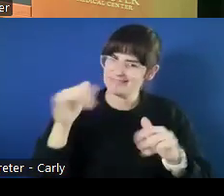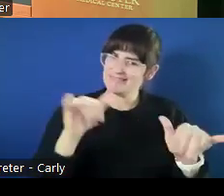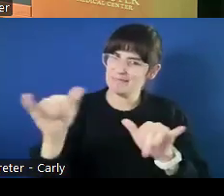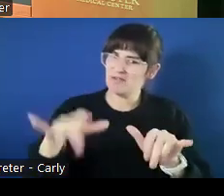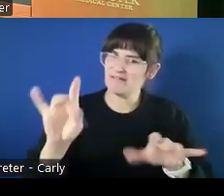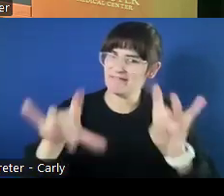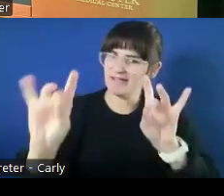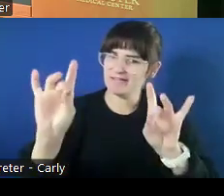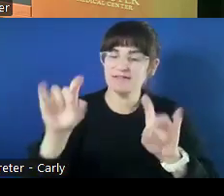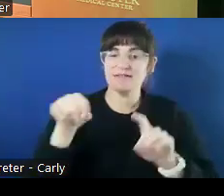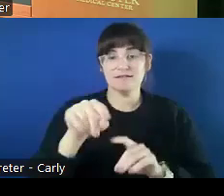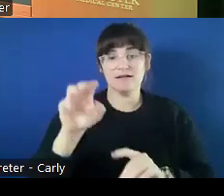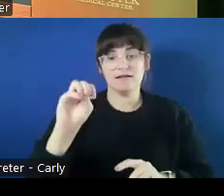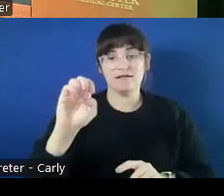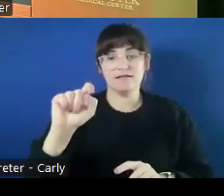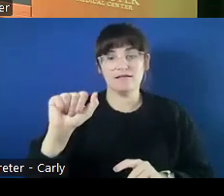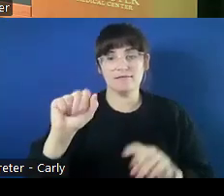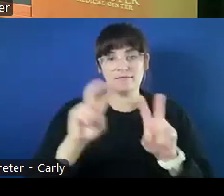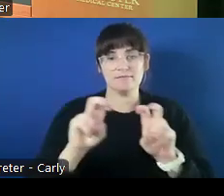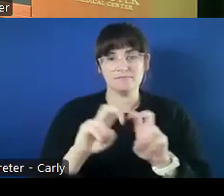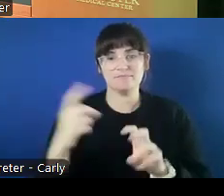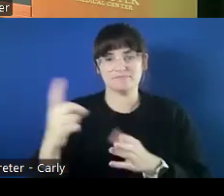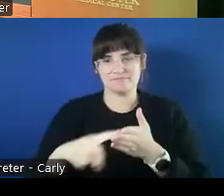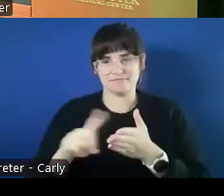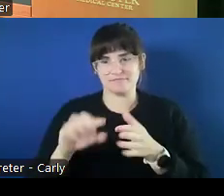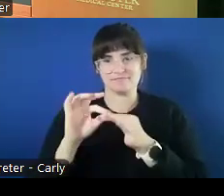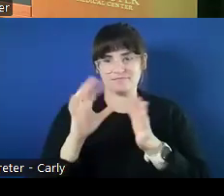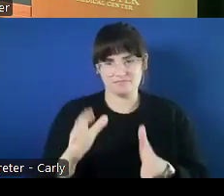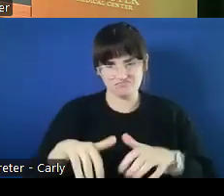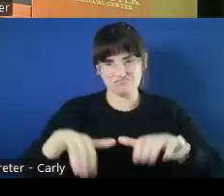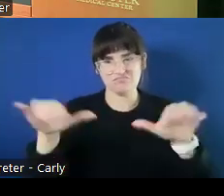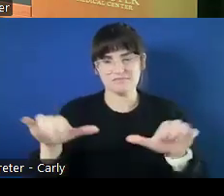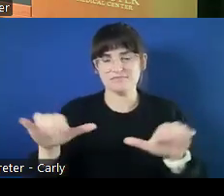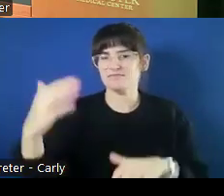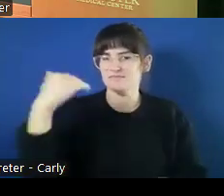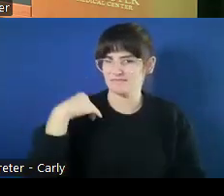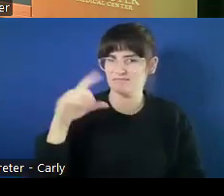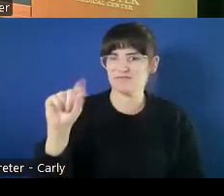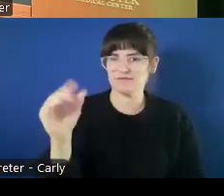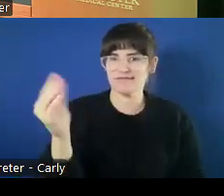analysis that uh one of our research coordinators actually did um back in 2015 and this was looking